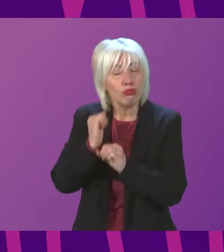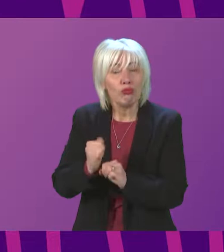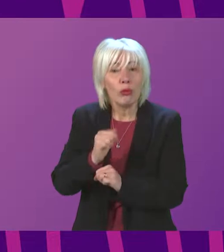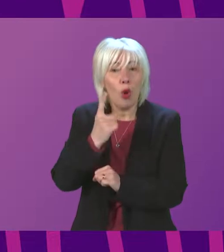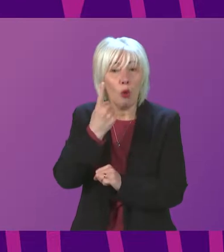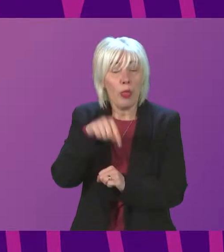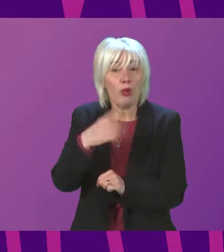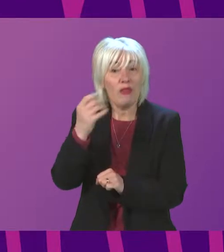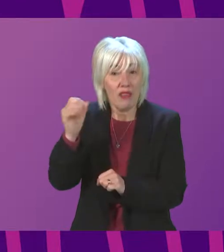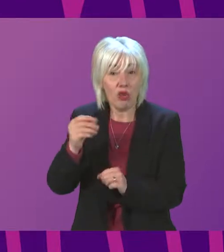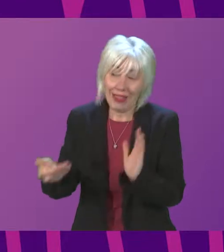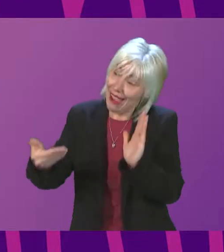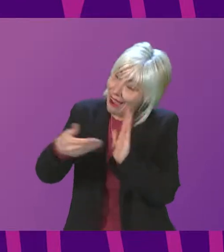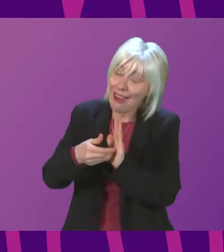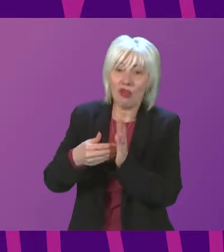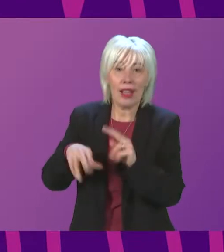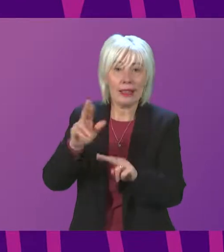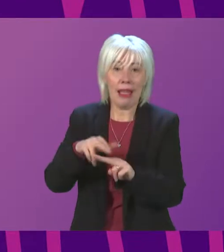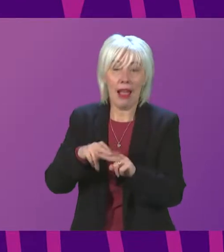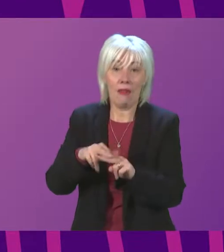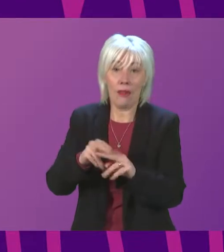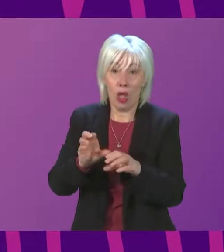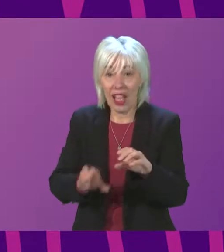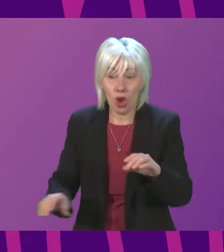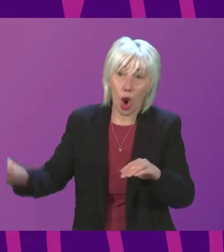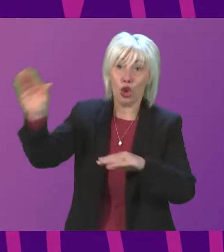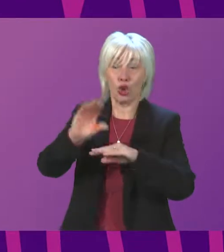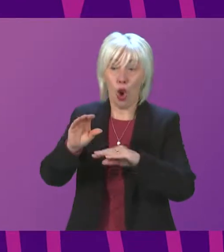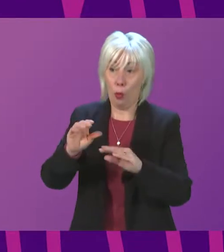staff being recruited, on top of the record number that we already have in place.